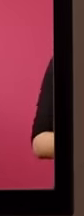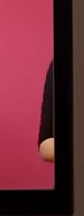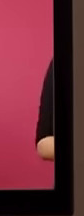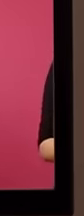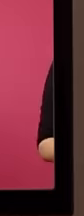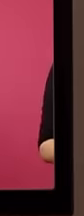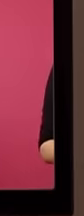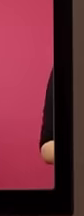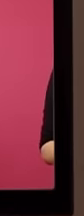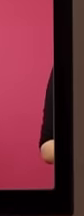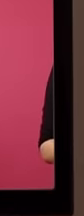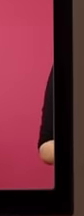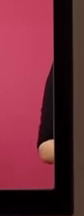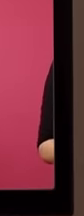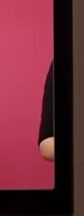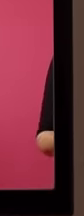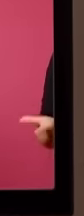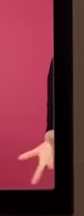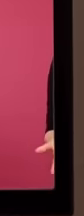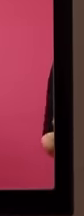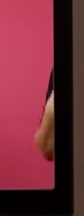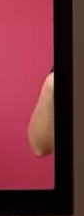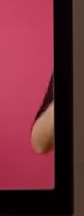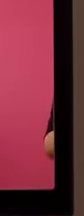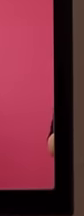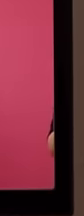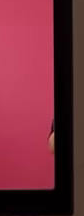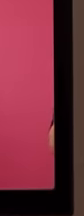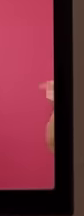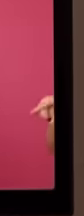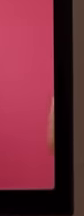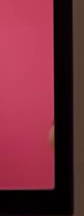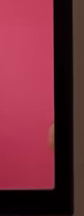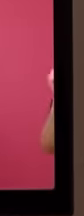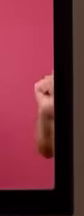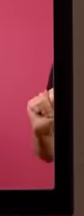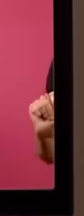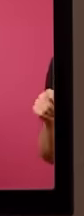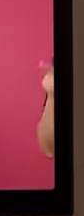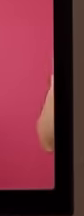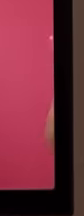that's why but but Manuel Velasco is from the 4t, not Manuel Velasco is from the green party, he's from the